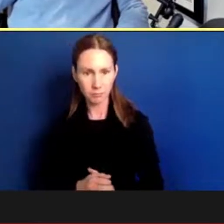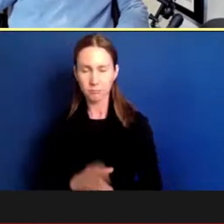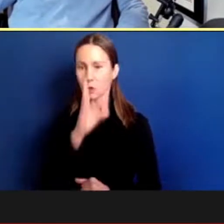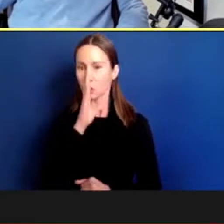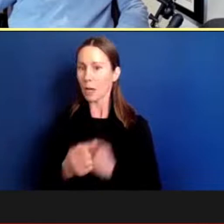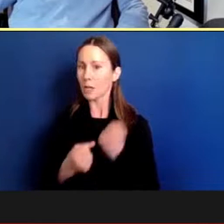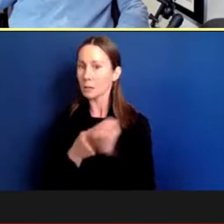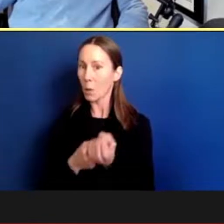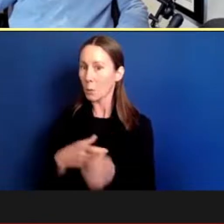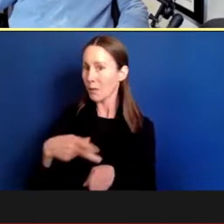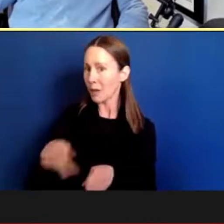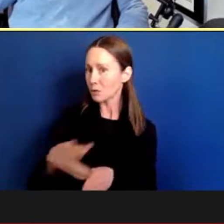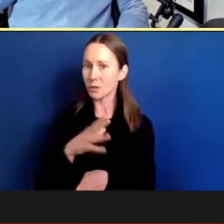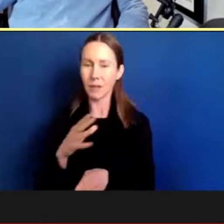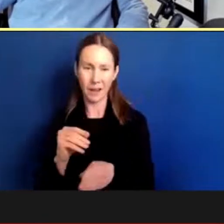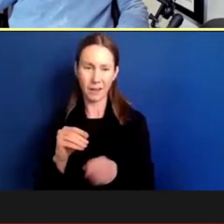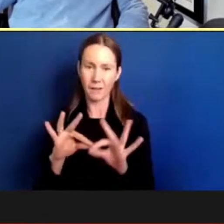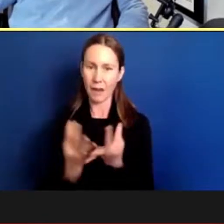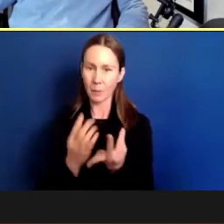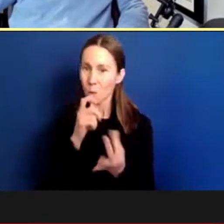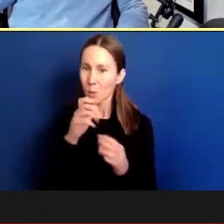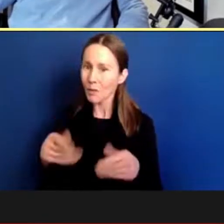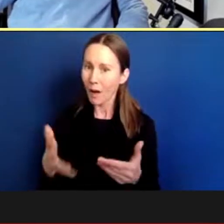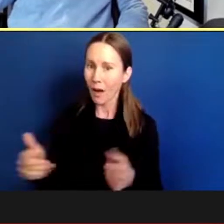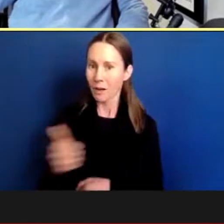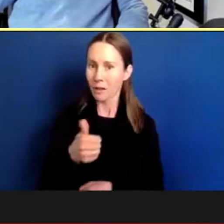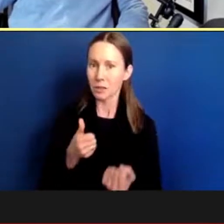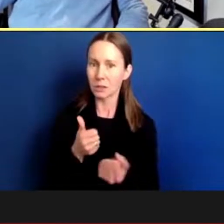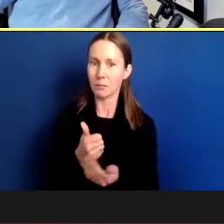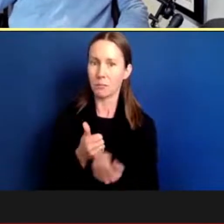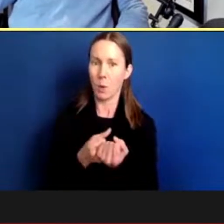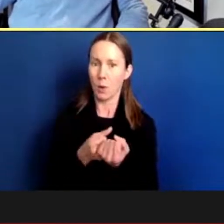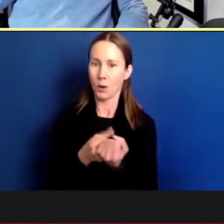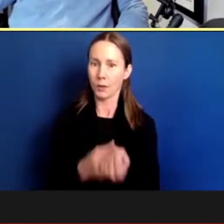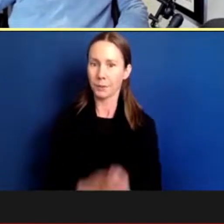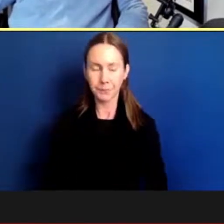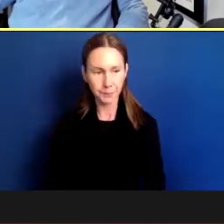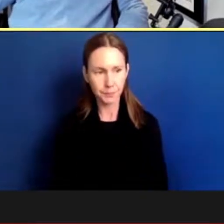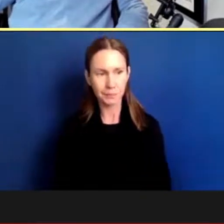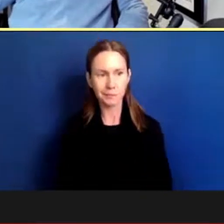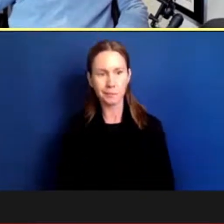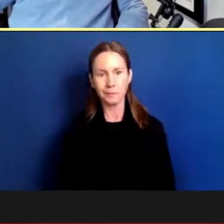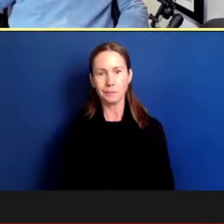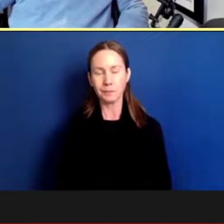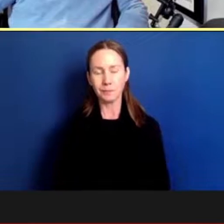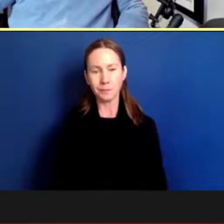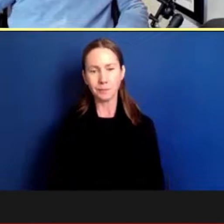and family members would provide support to them. While there was a scarcity of surveillance data,